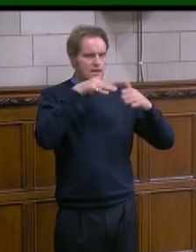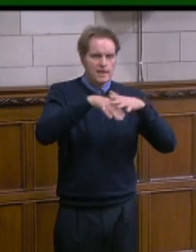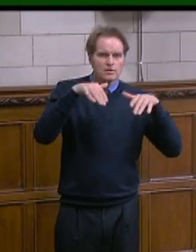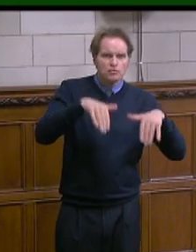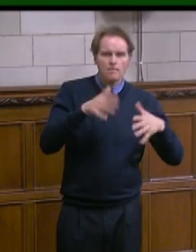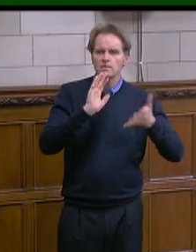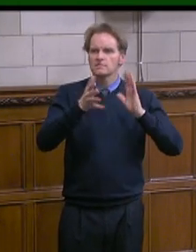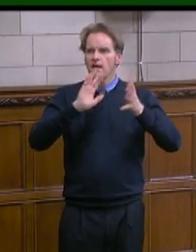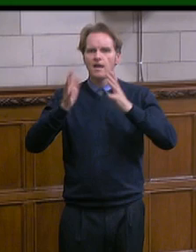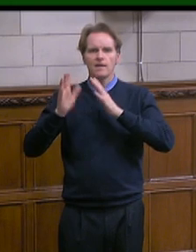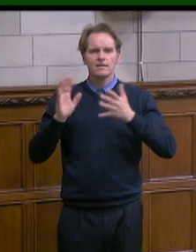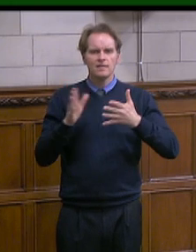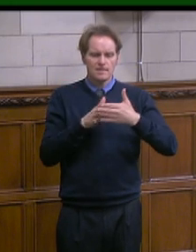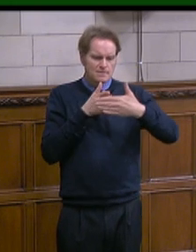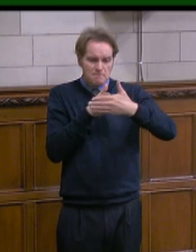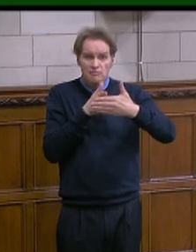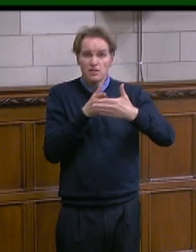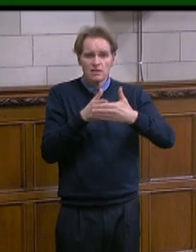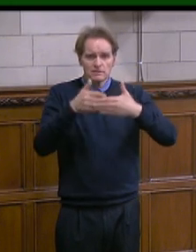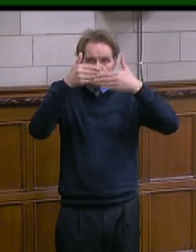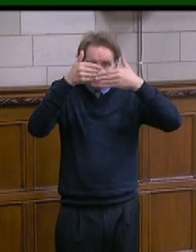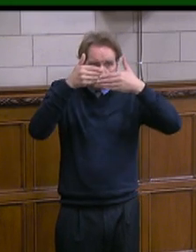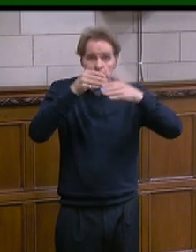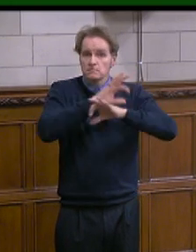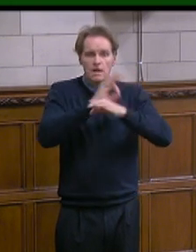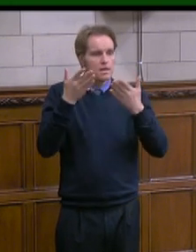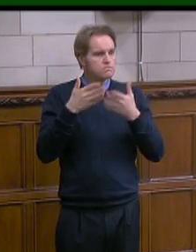That helps to break down the barriers and makes him feel part of wider society.